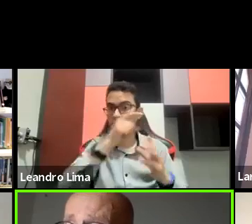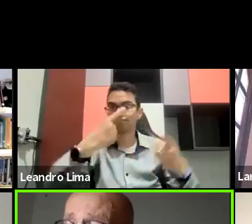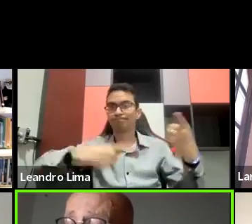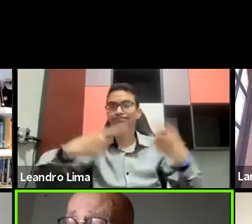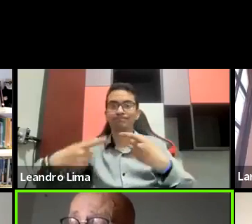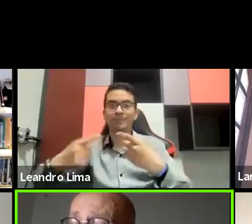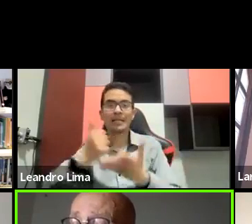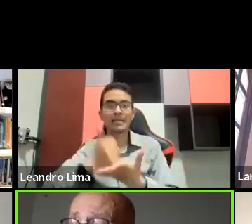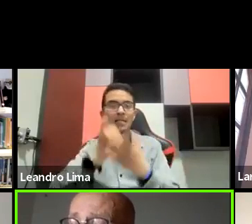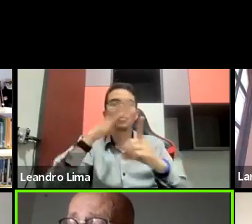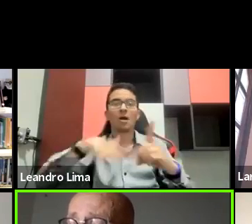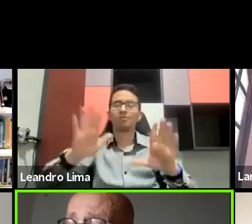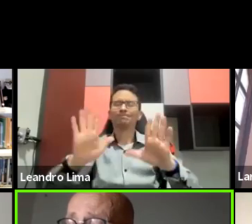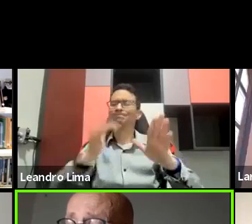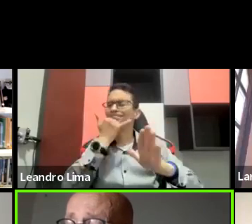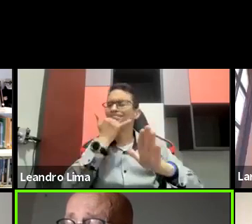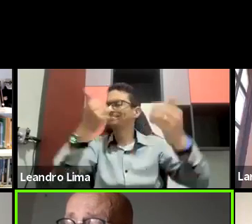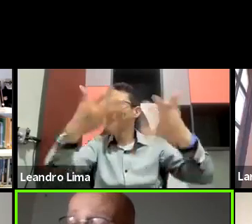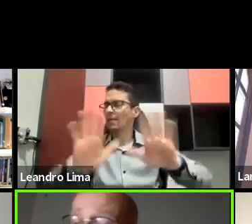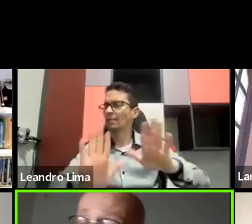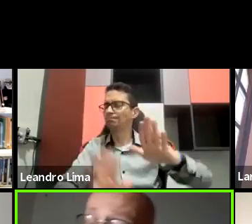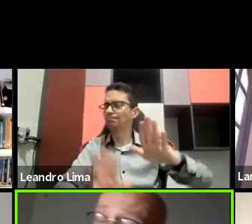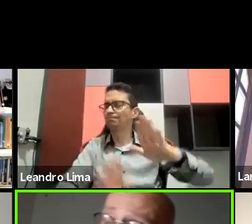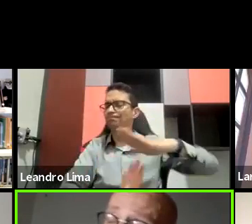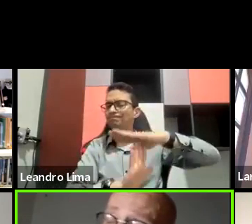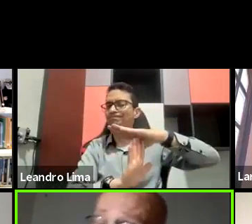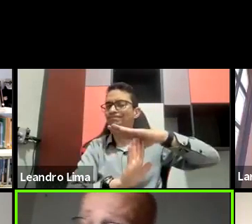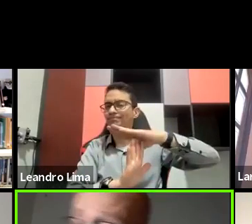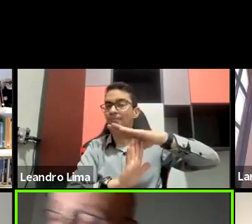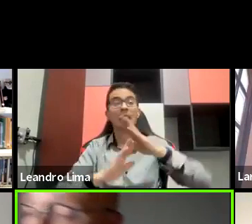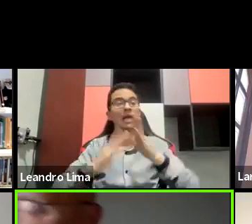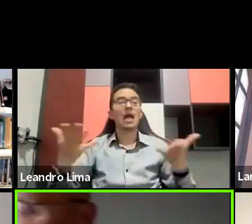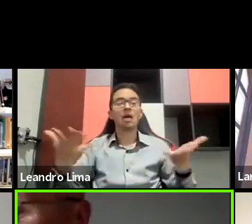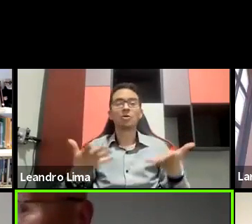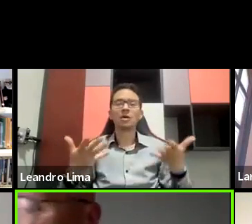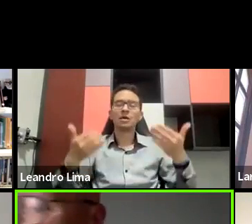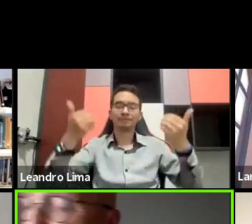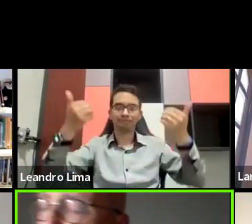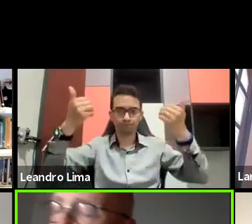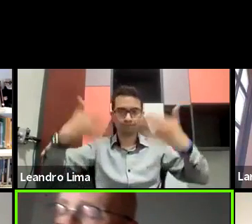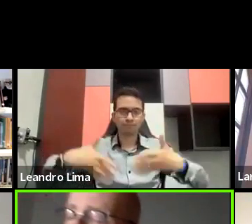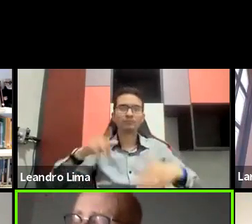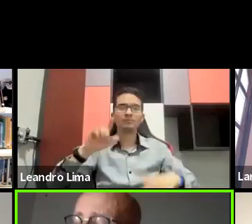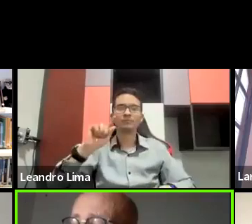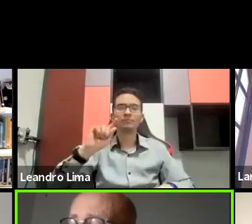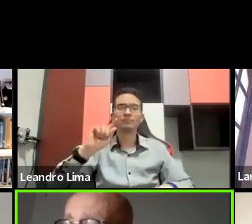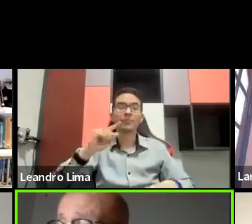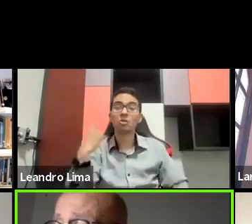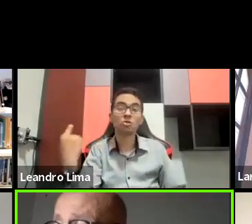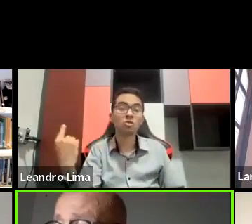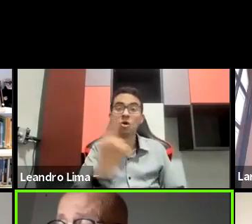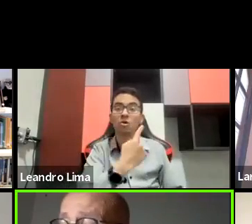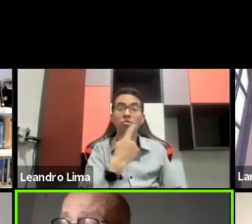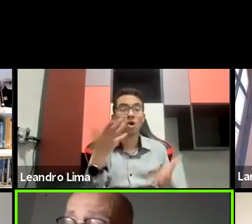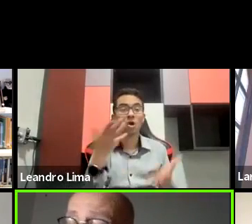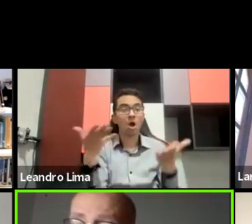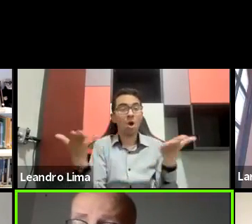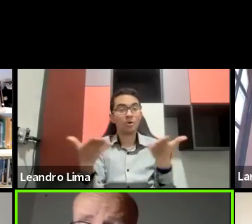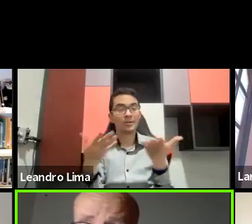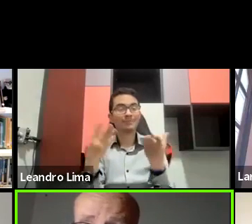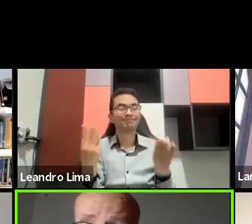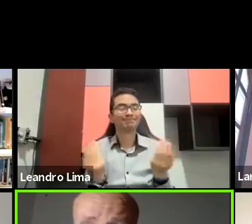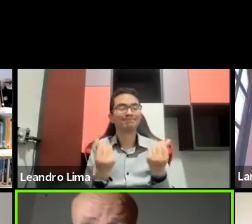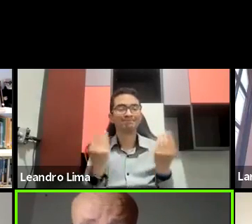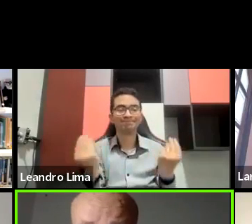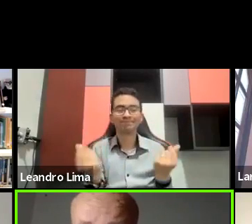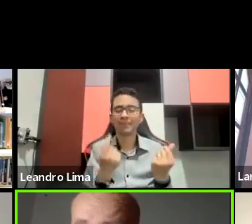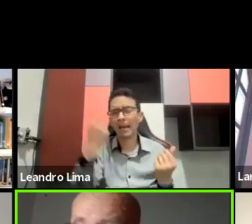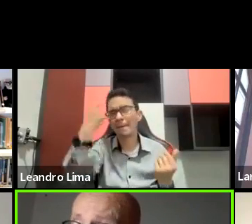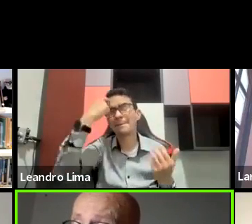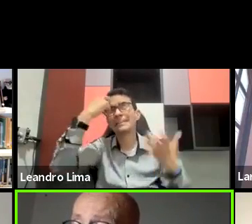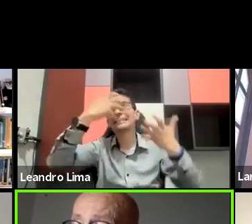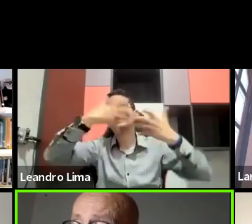but I will not go to that. I will uh tell uh o